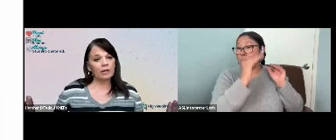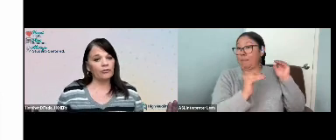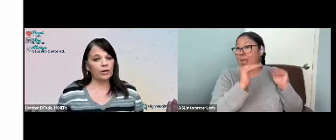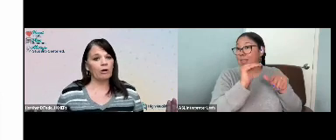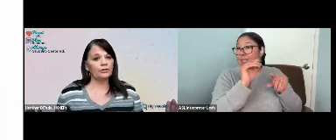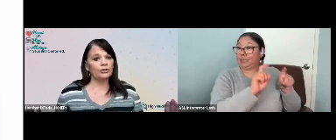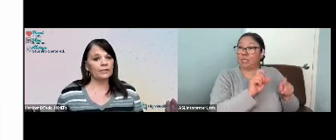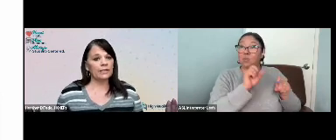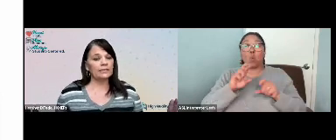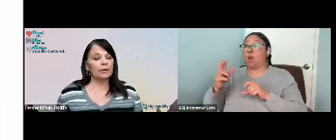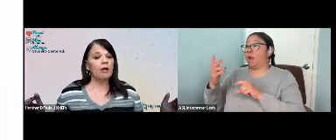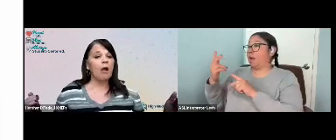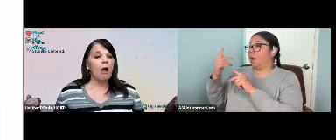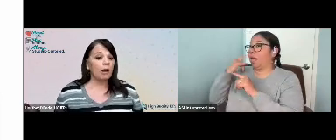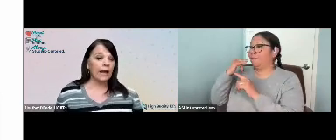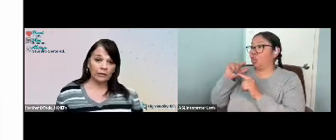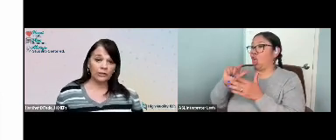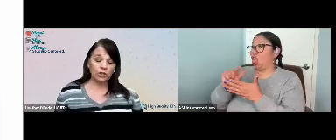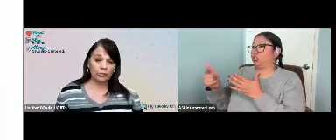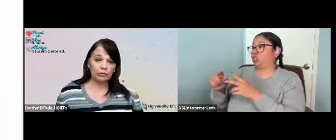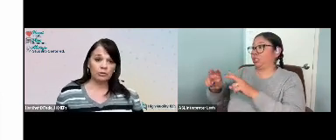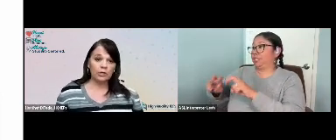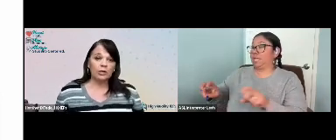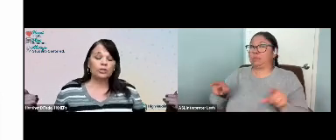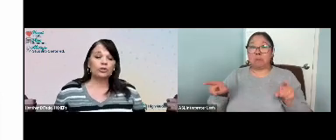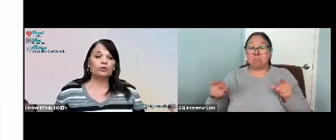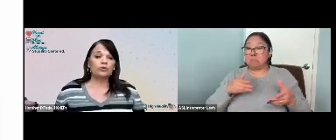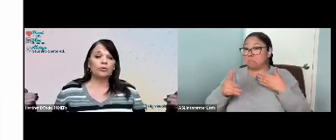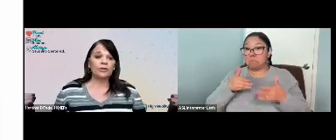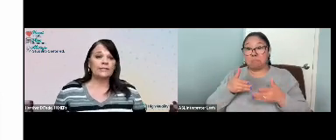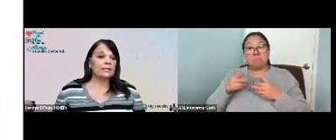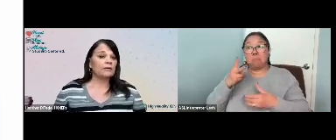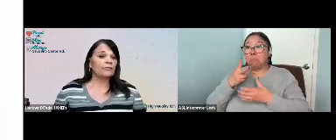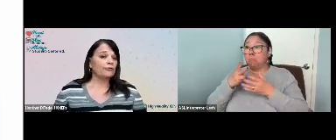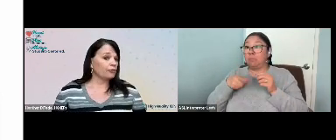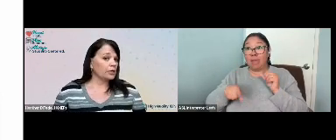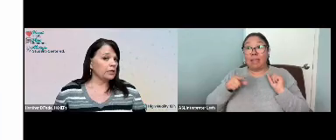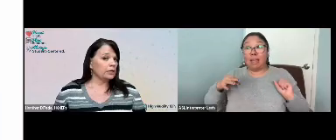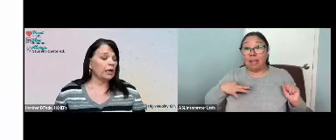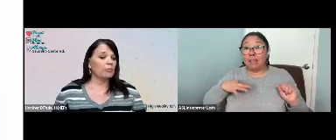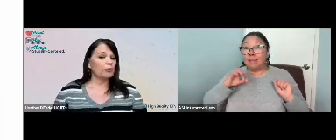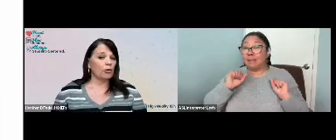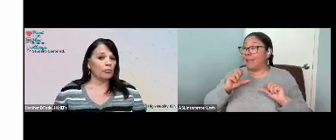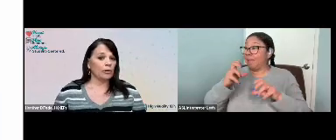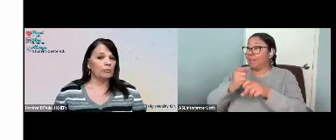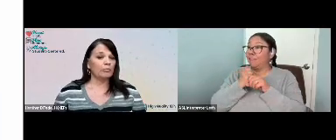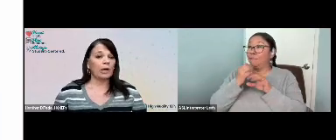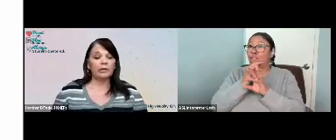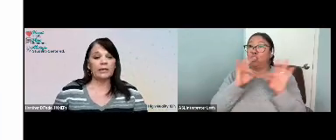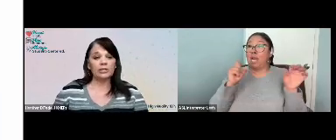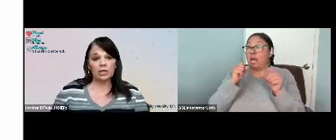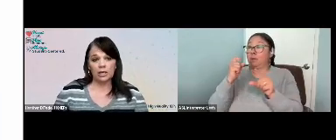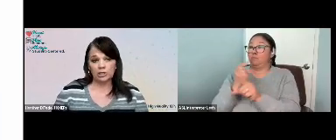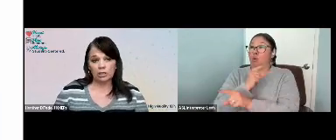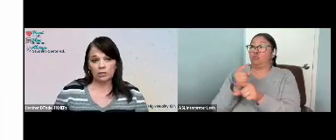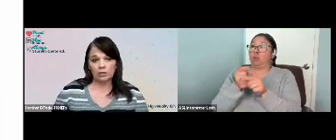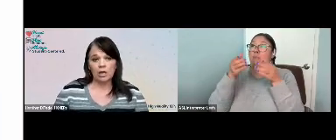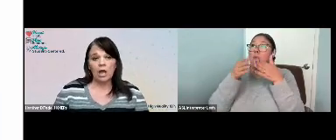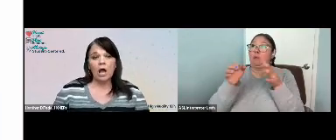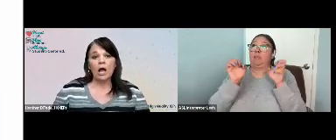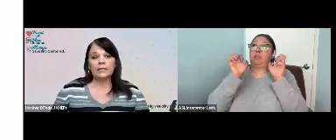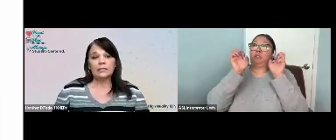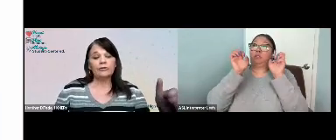the California Alternate Assessment, are eligible to receive a free and appropriate public education